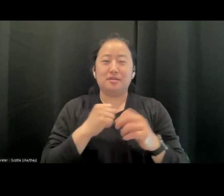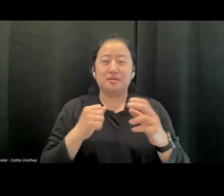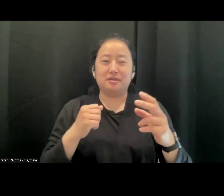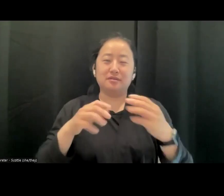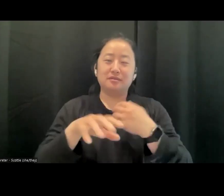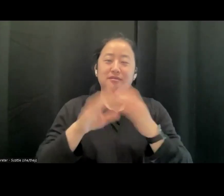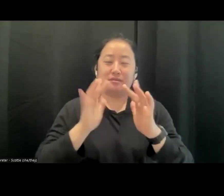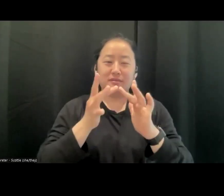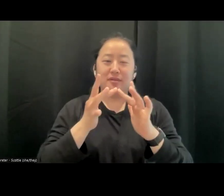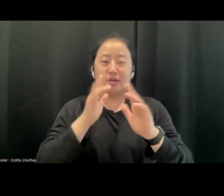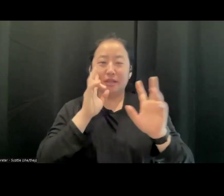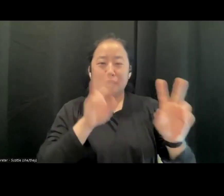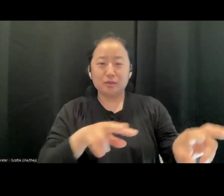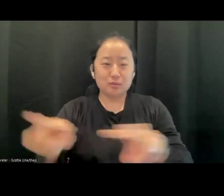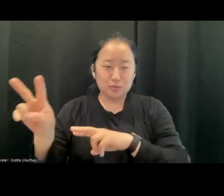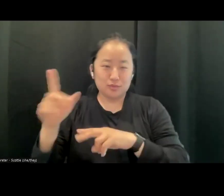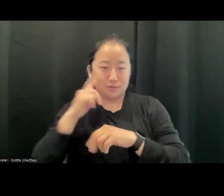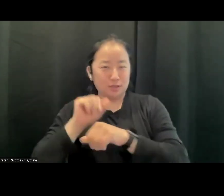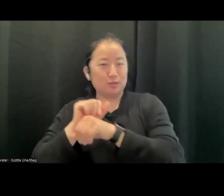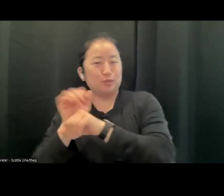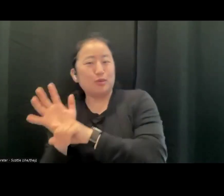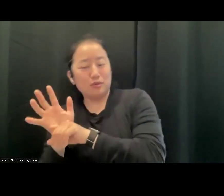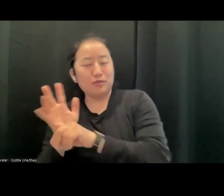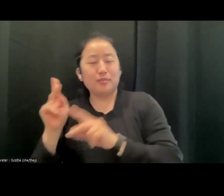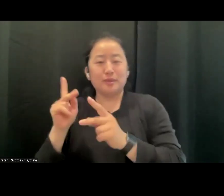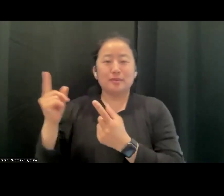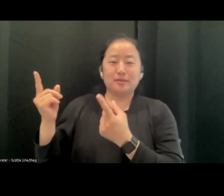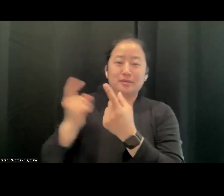doing tours for a little bit, but people were still asking us what we had in our